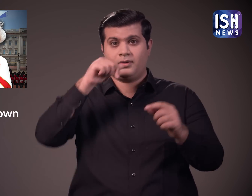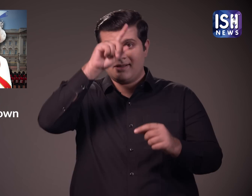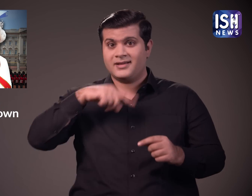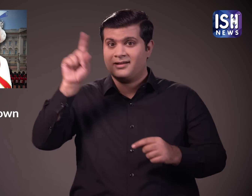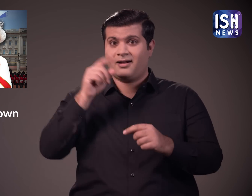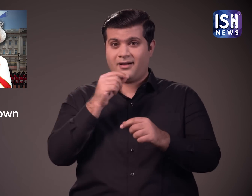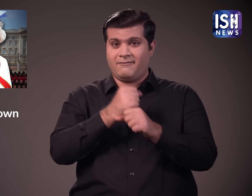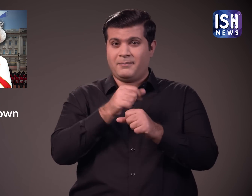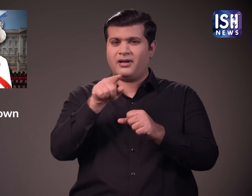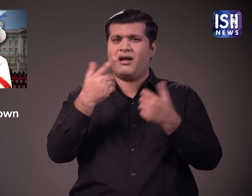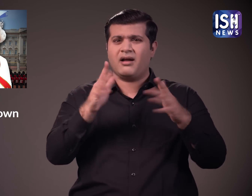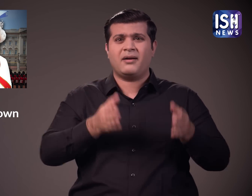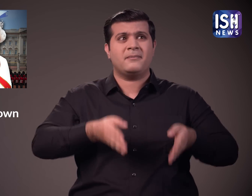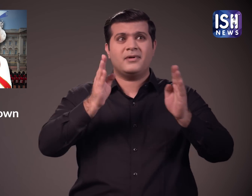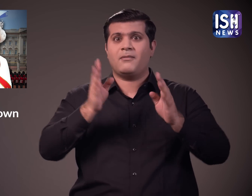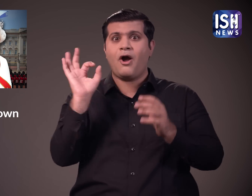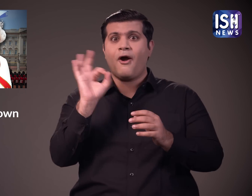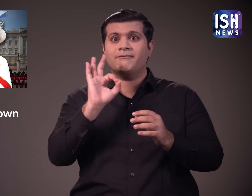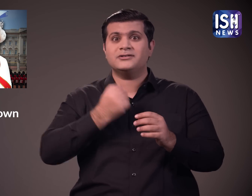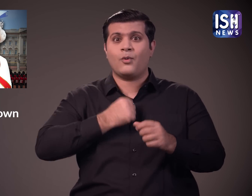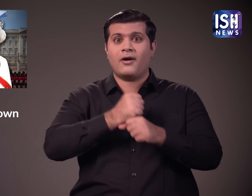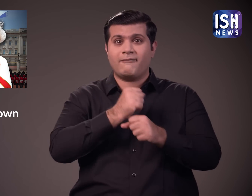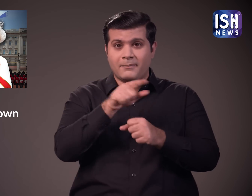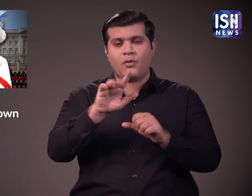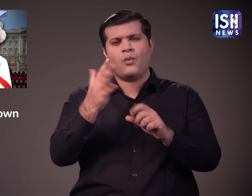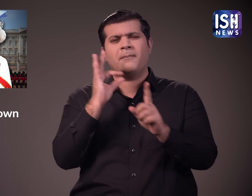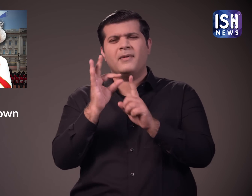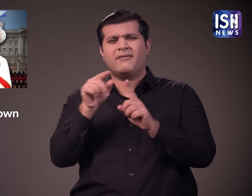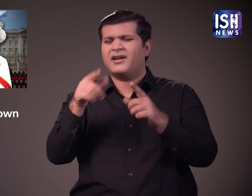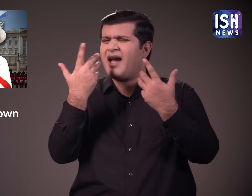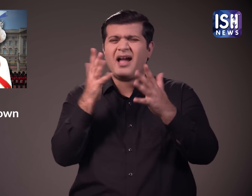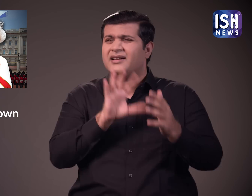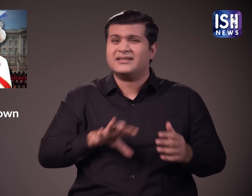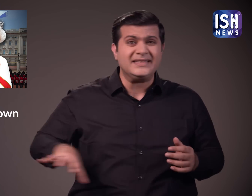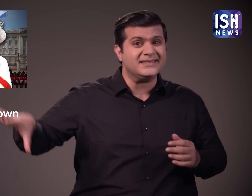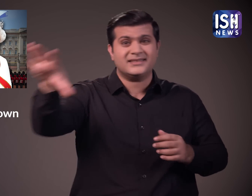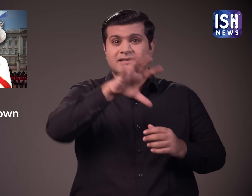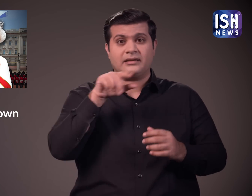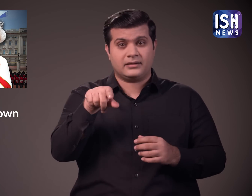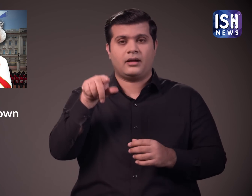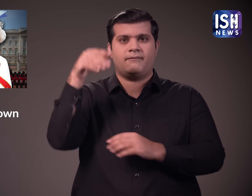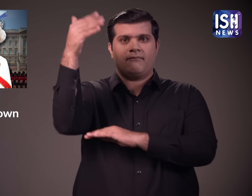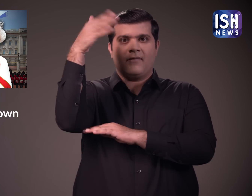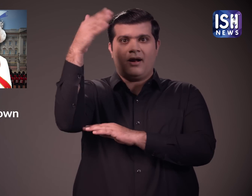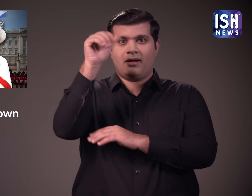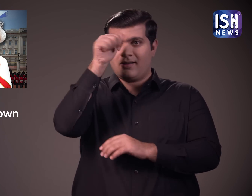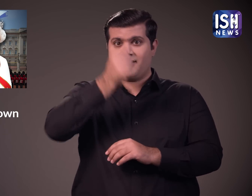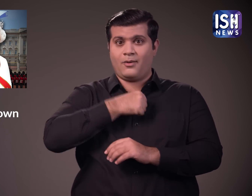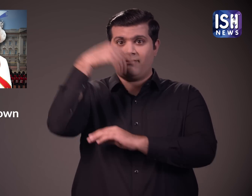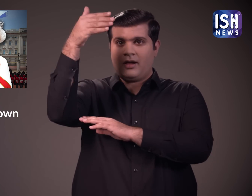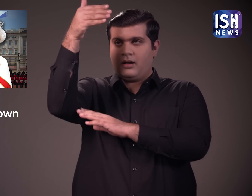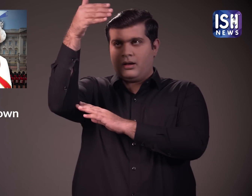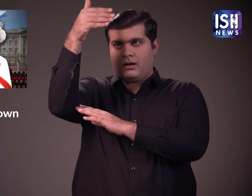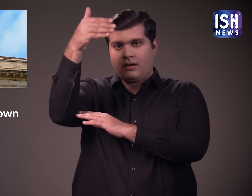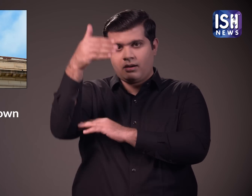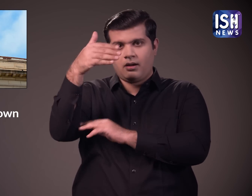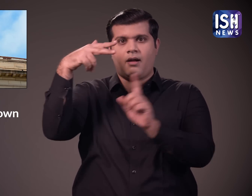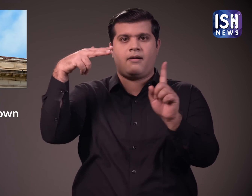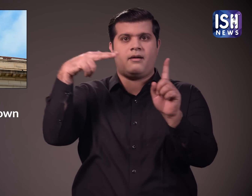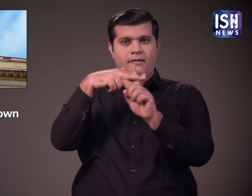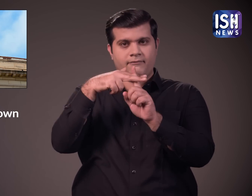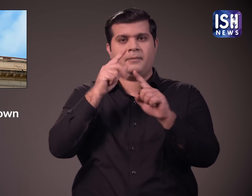the Indian flag will be drawn at half mast on all the government & non-government buildings.